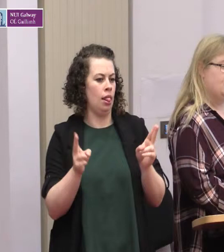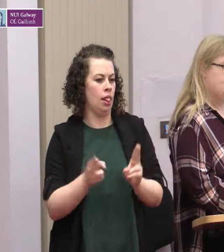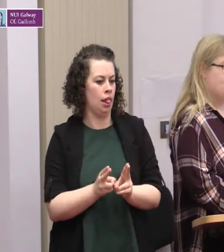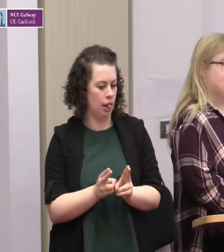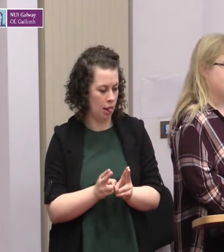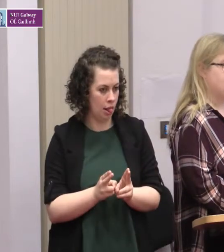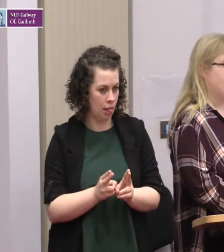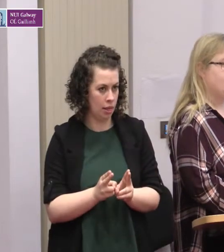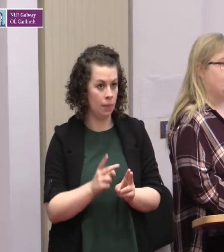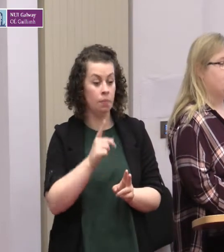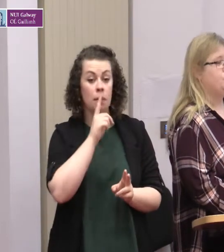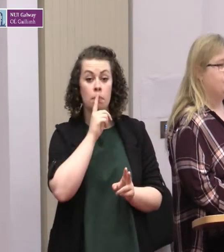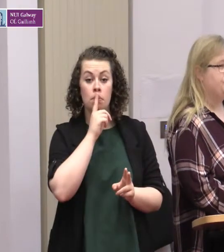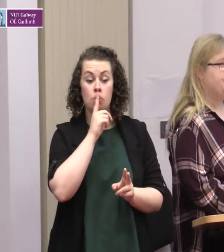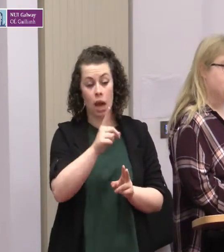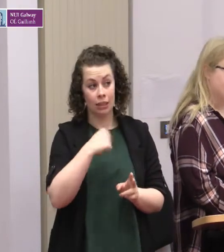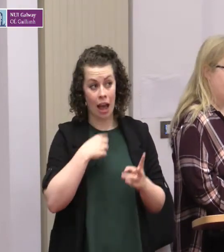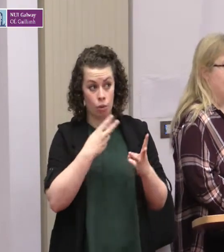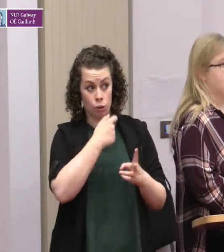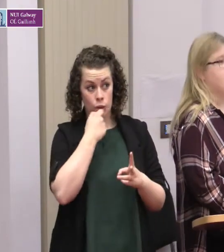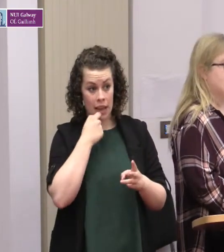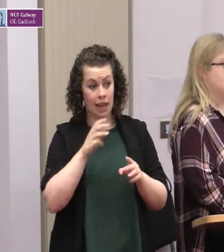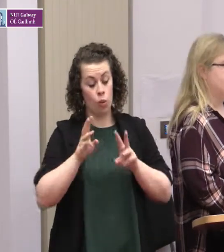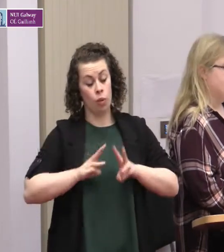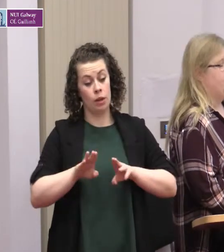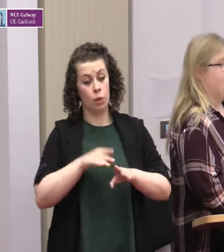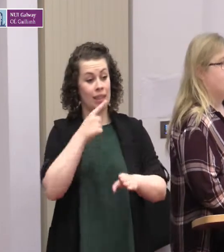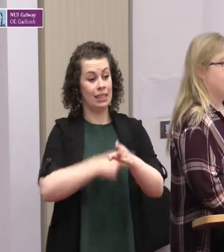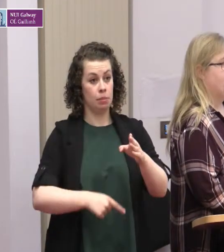Although I stress I would put women with disabilities.